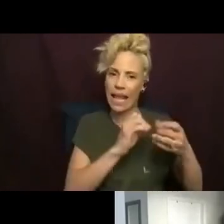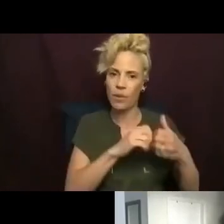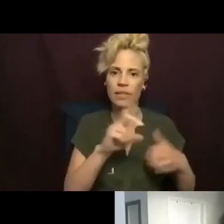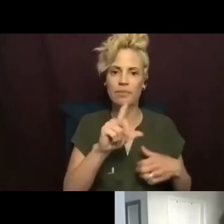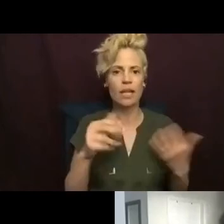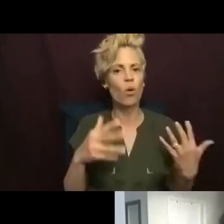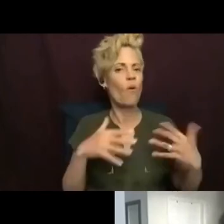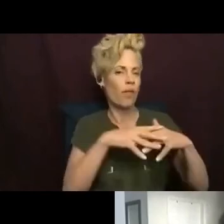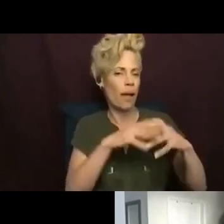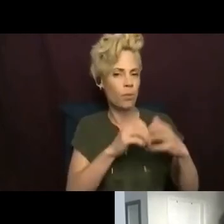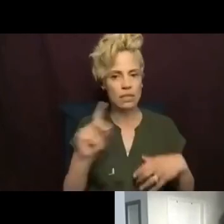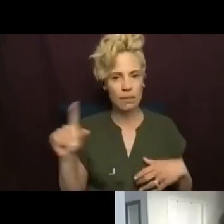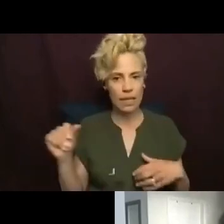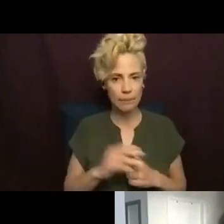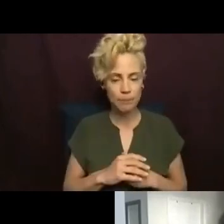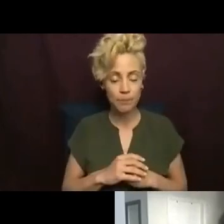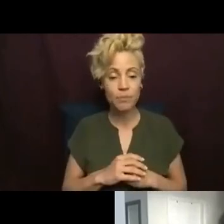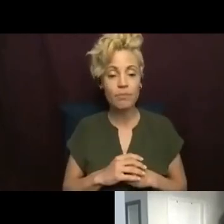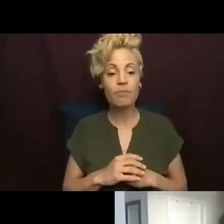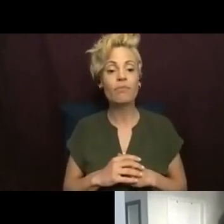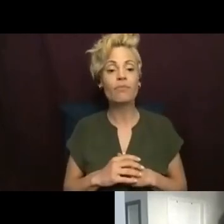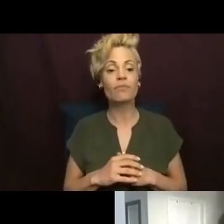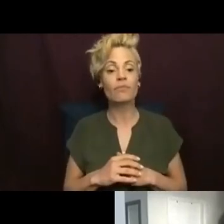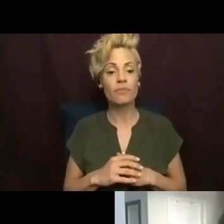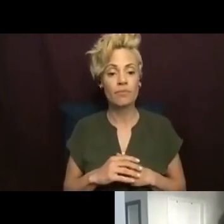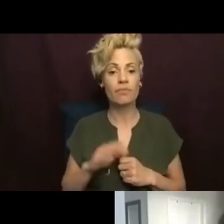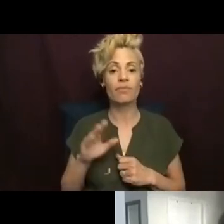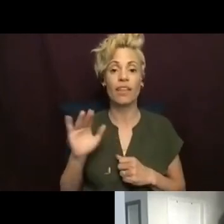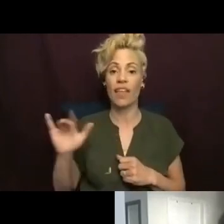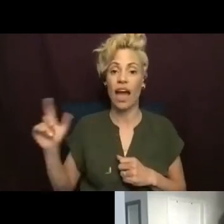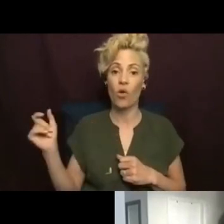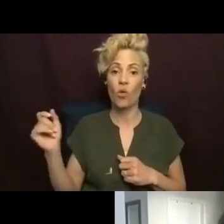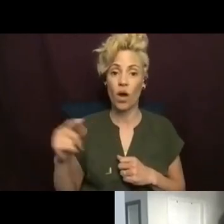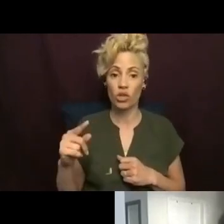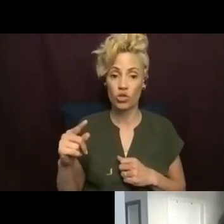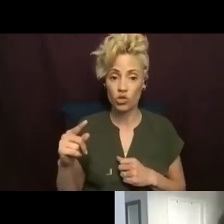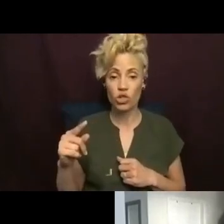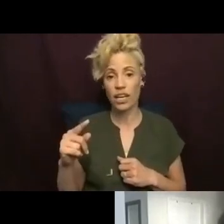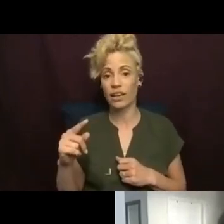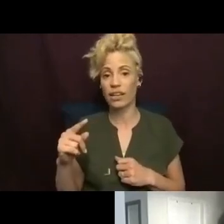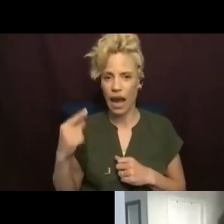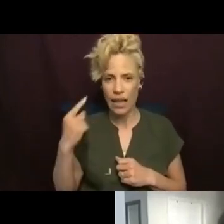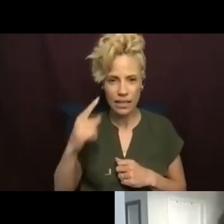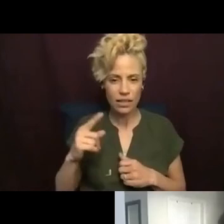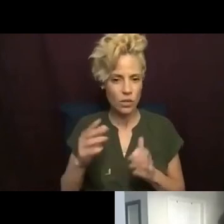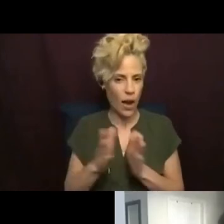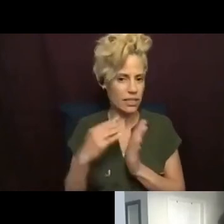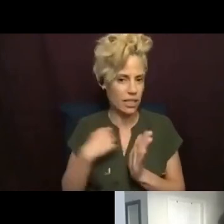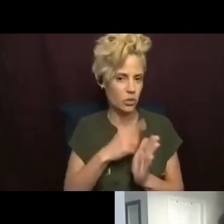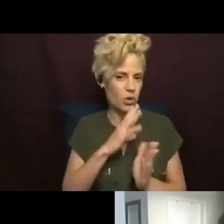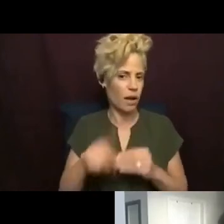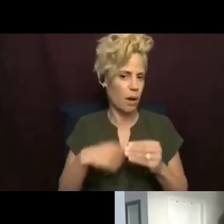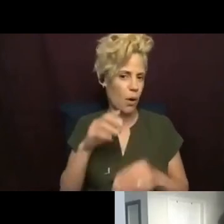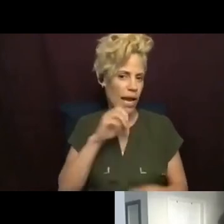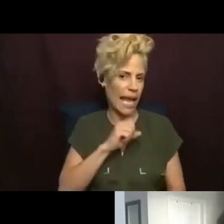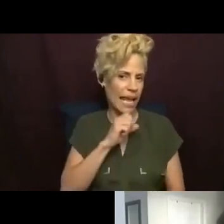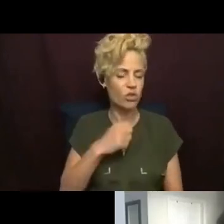So, I think this question also entails the question and let's us to talk about age. I think age is one of these ways